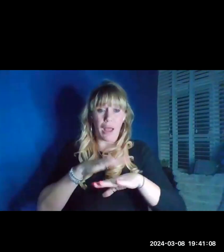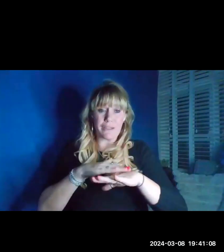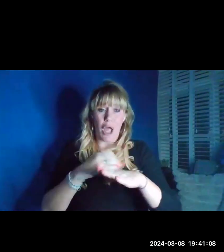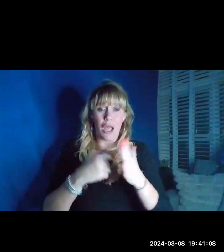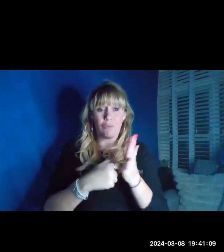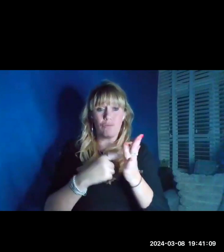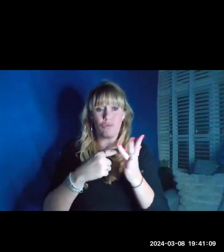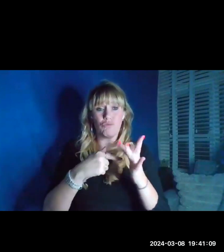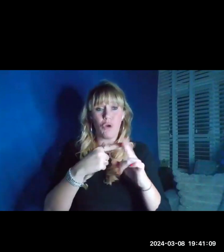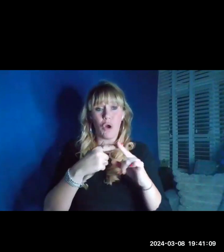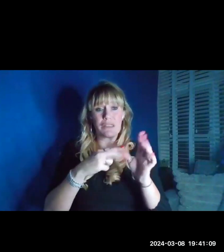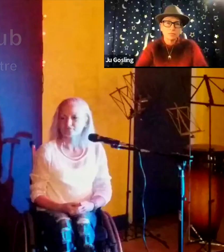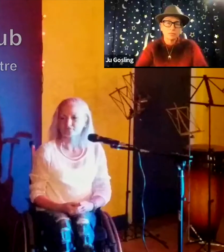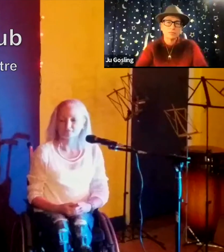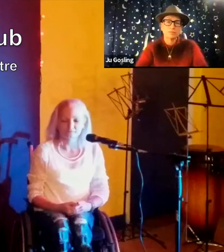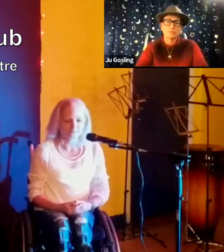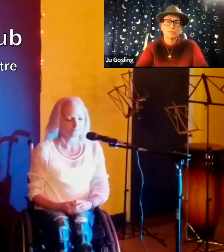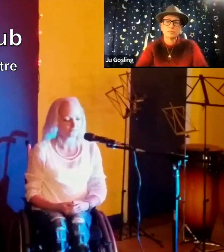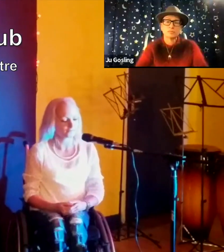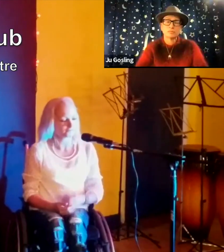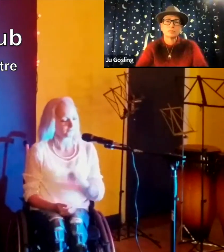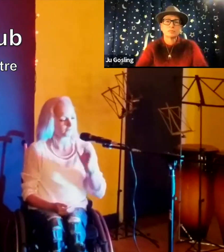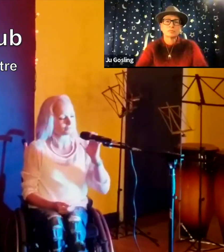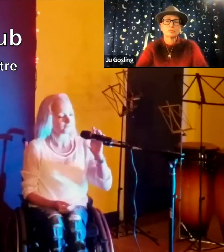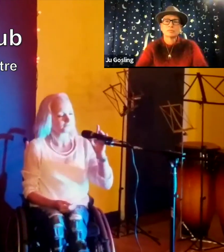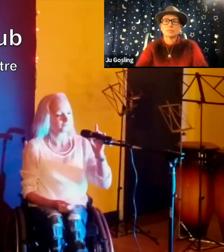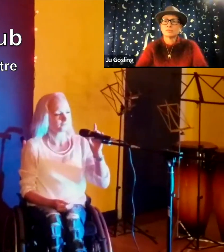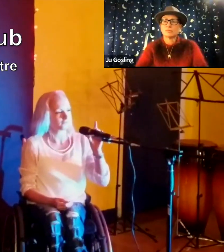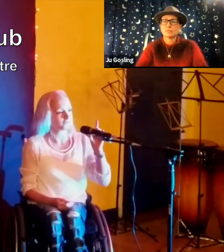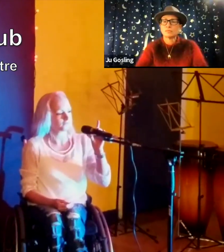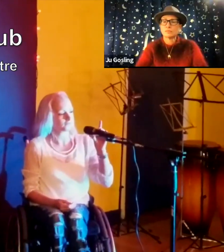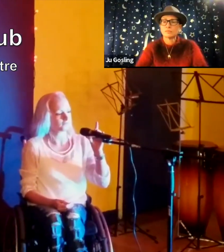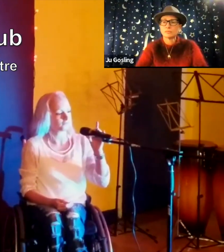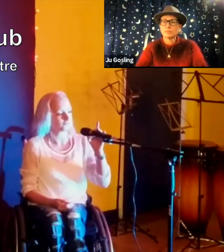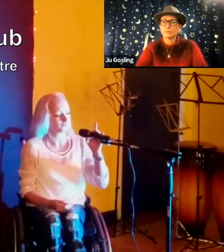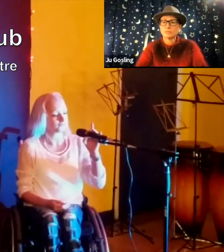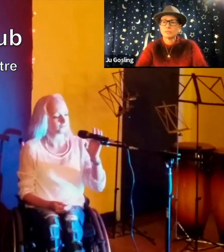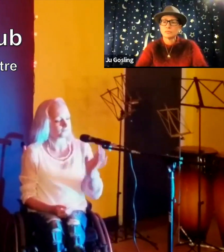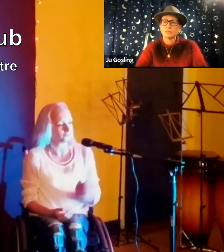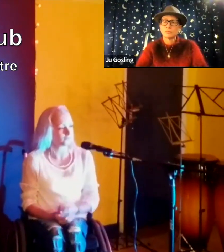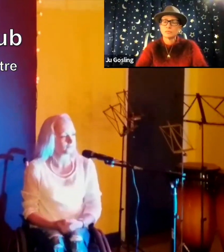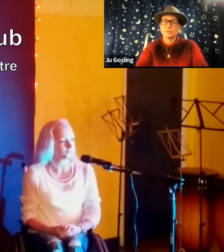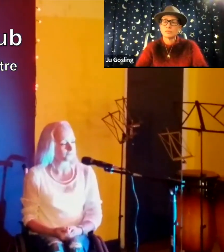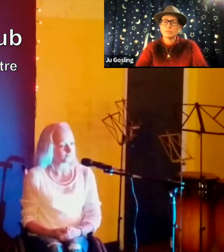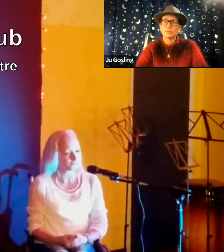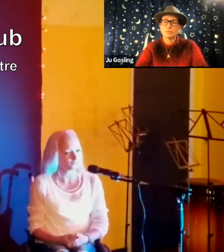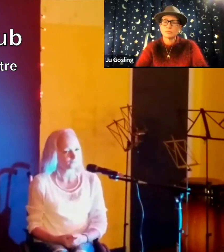Like sorry, like sorry Forgive me. Is all that you can't say